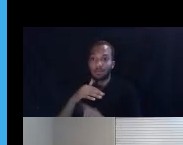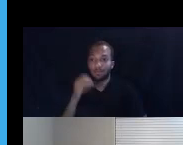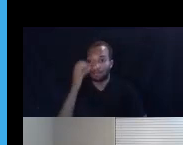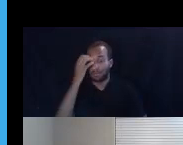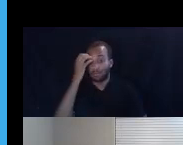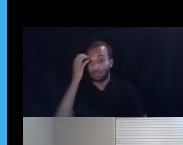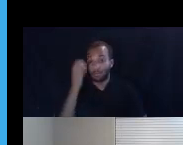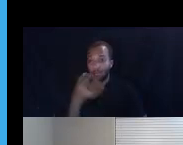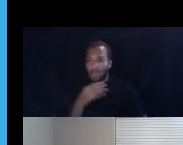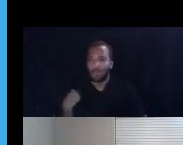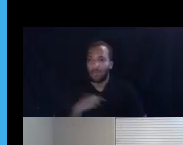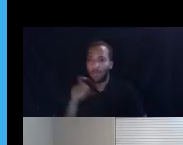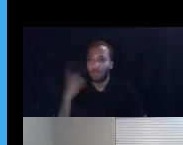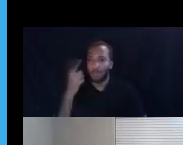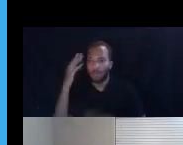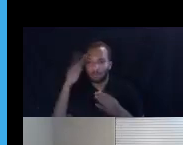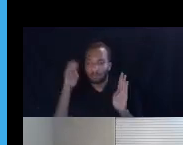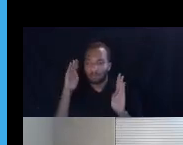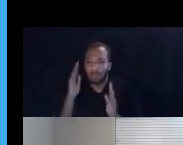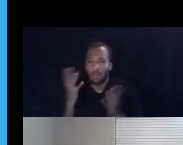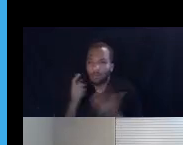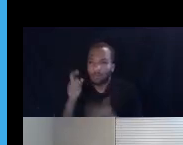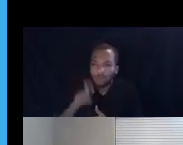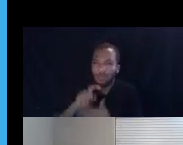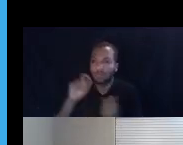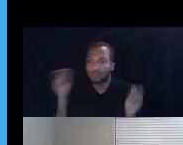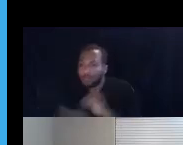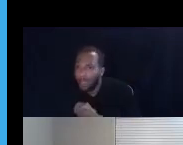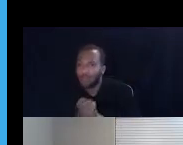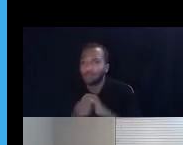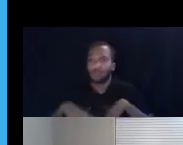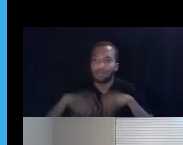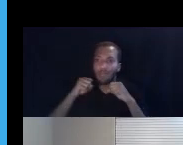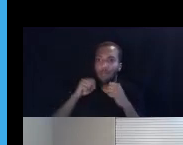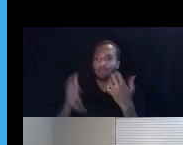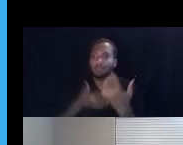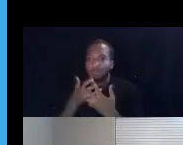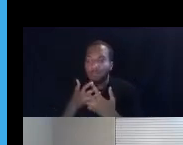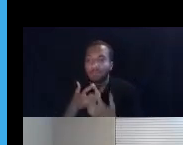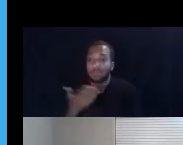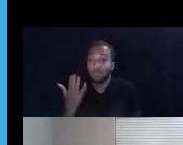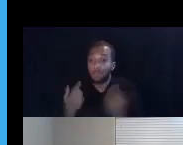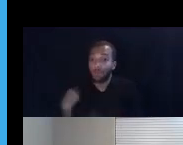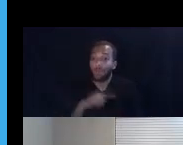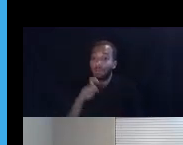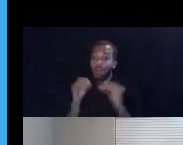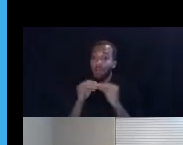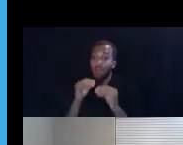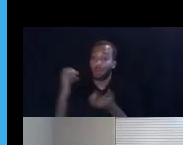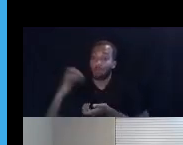for opening spaces and creating more partnership or more transparency in terms of us coming